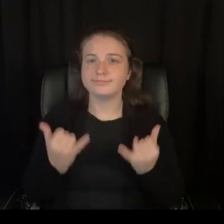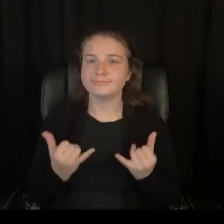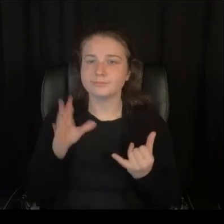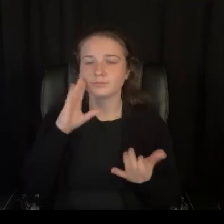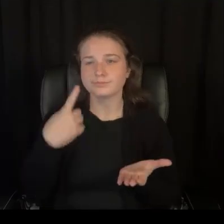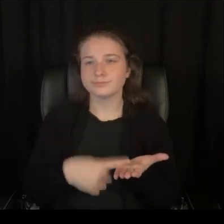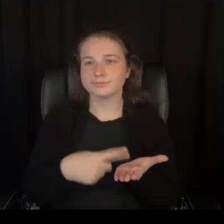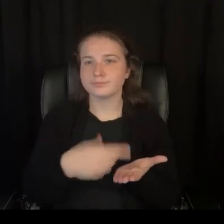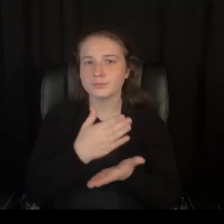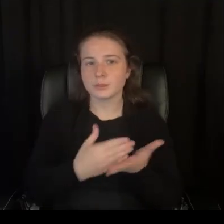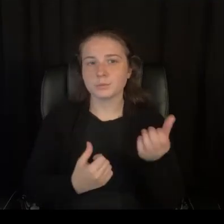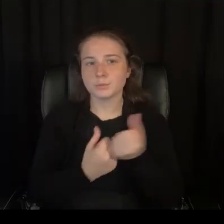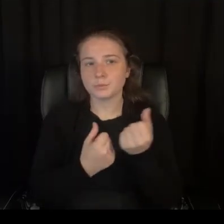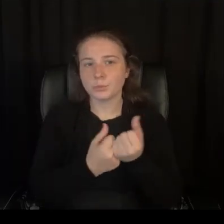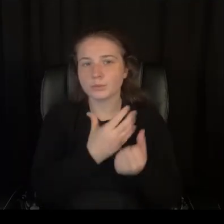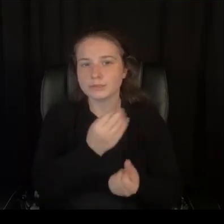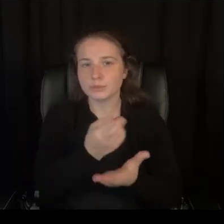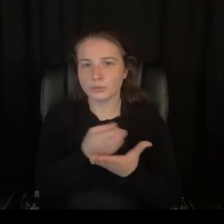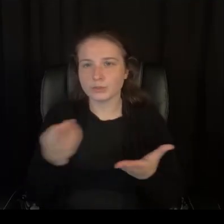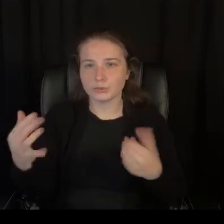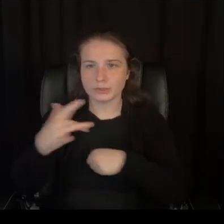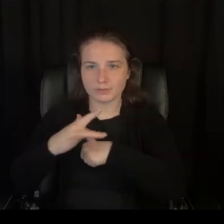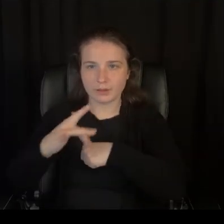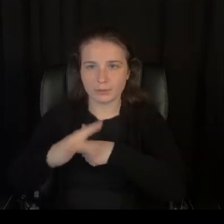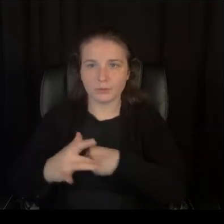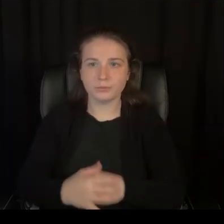Now I'll share some supports and resources that are available.